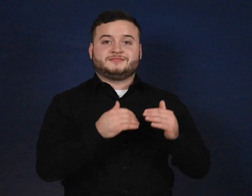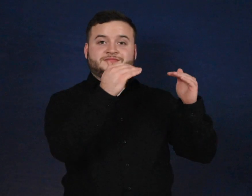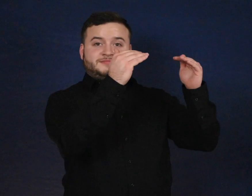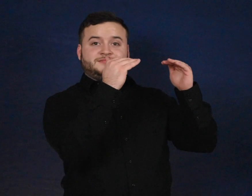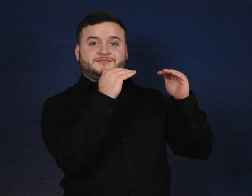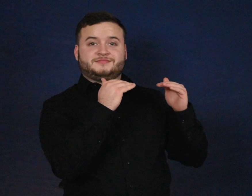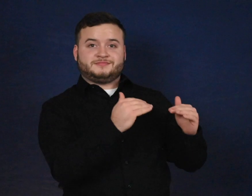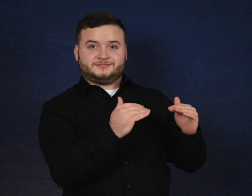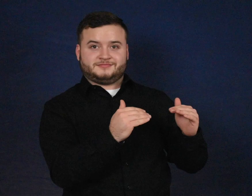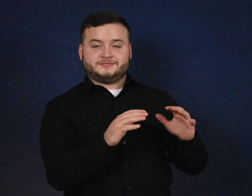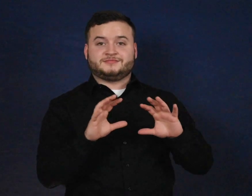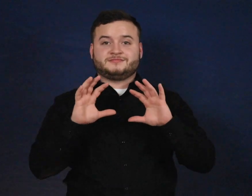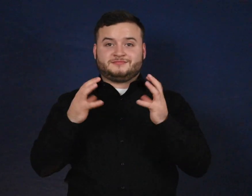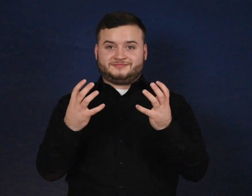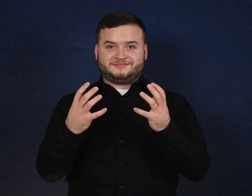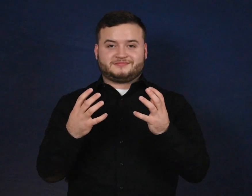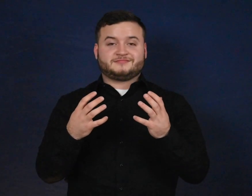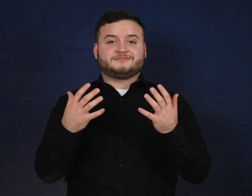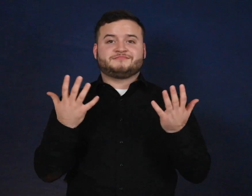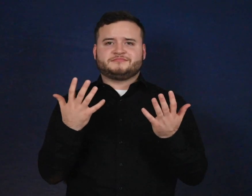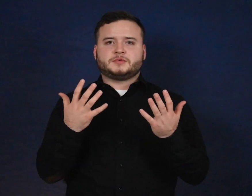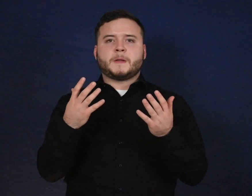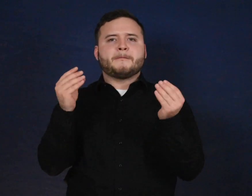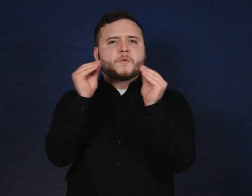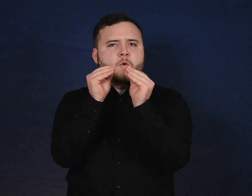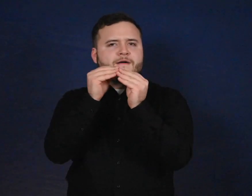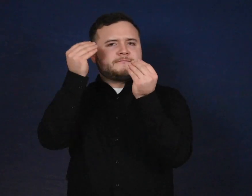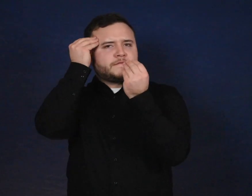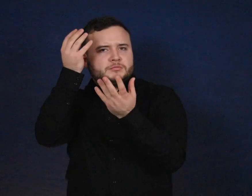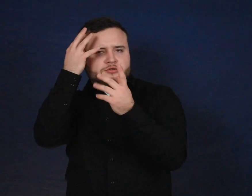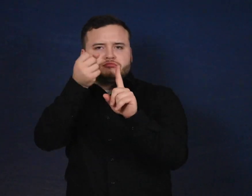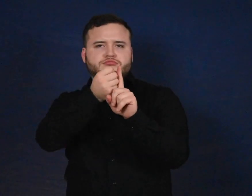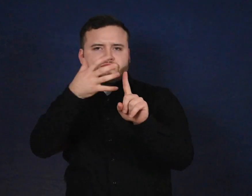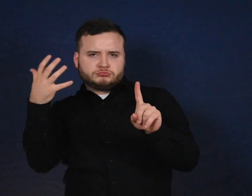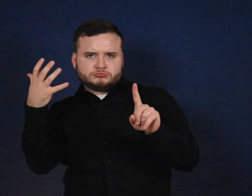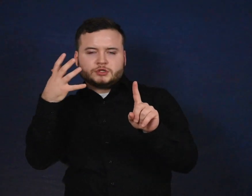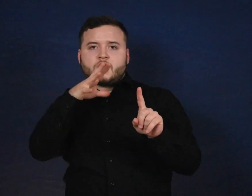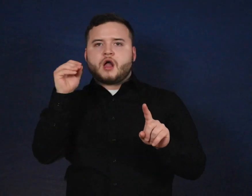Next, for more information and Updates.